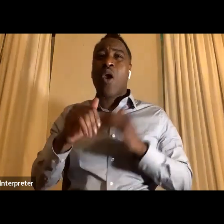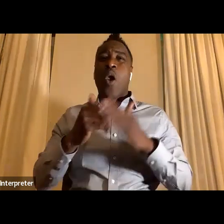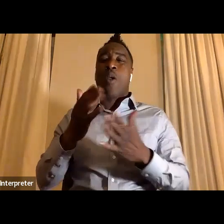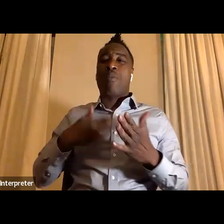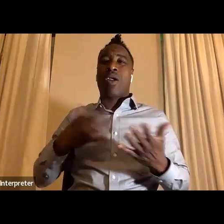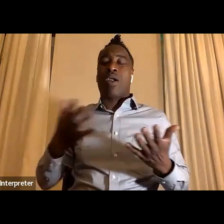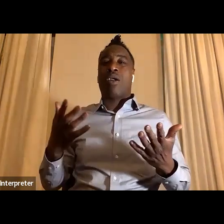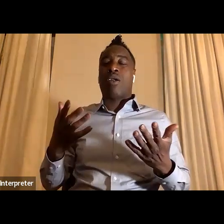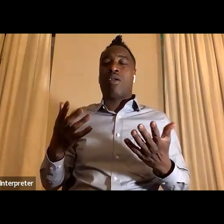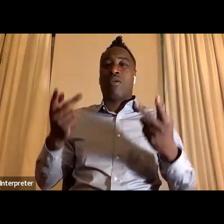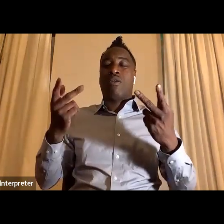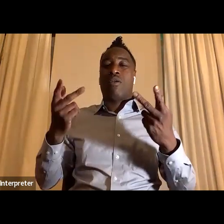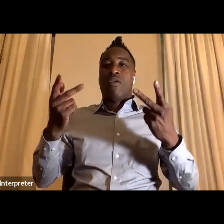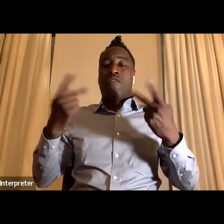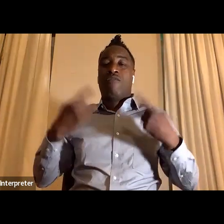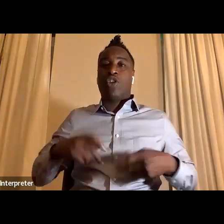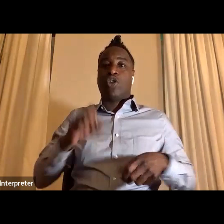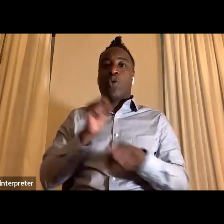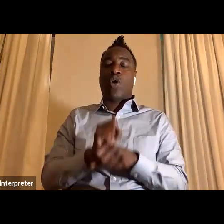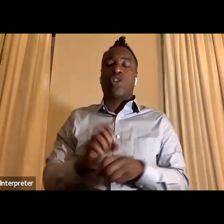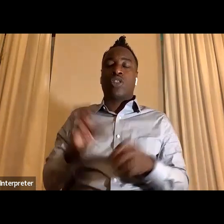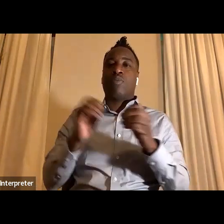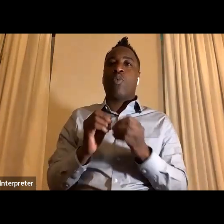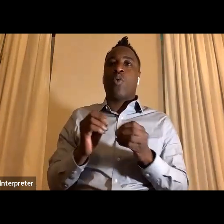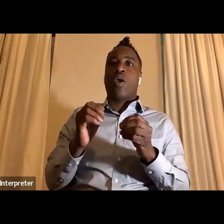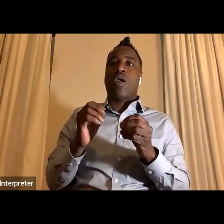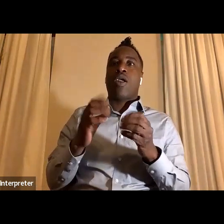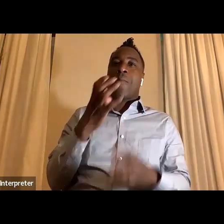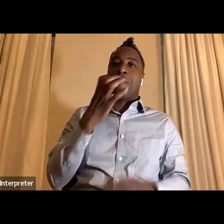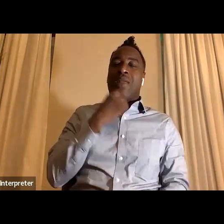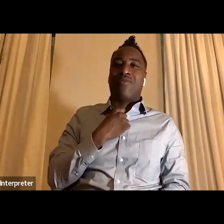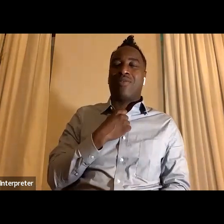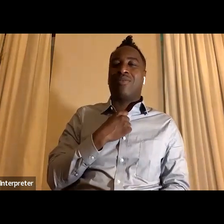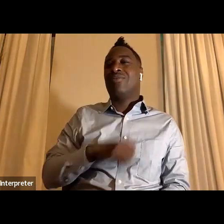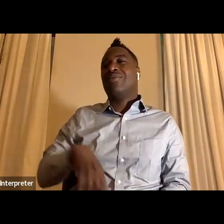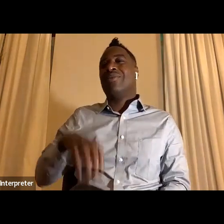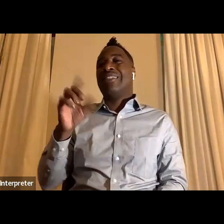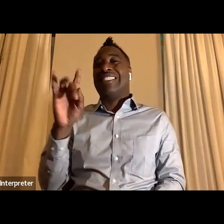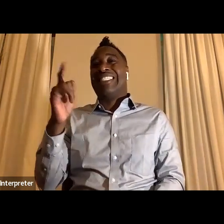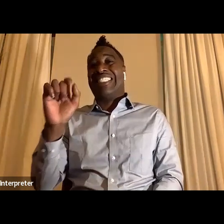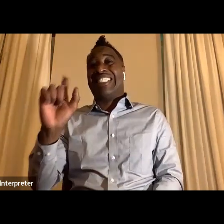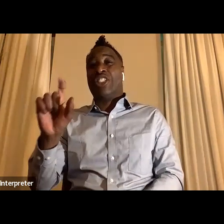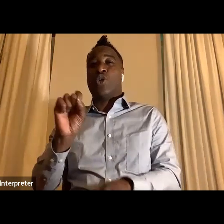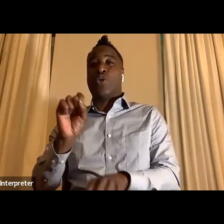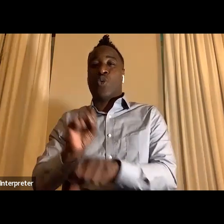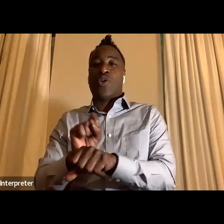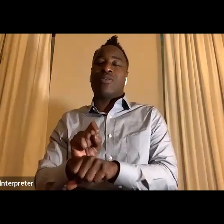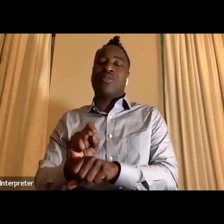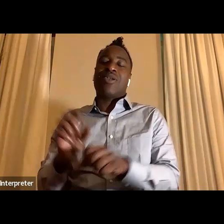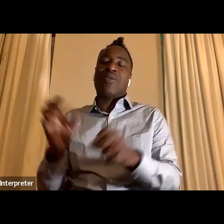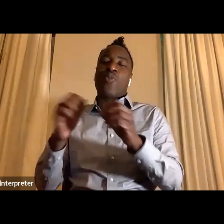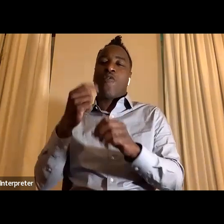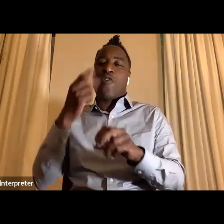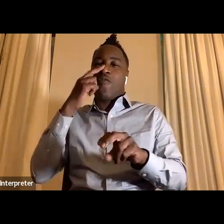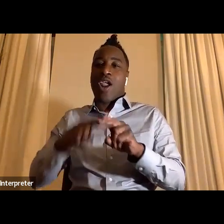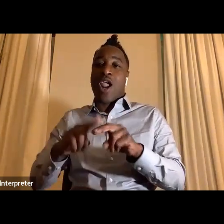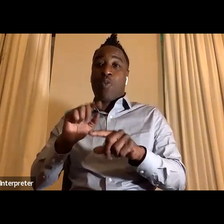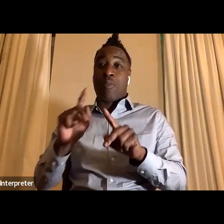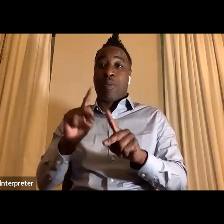than my digital work. I feel like a lot of my digital work is just for fun, kind of like I always like when people ask me about my stuff, I'm like,